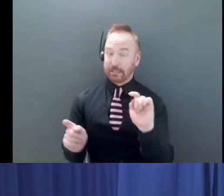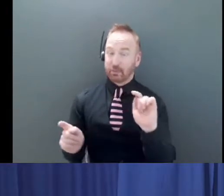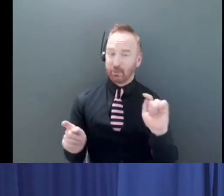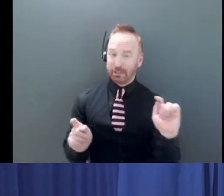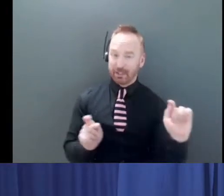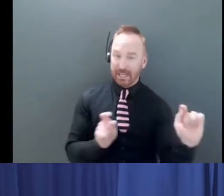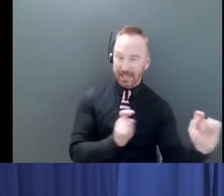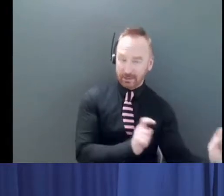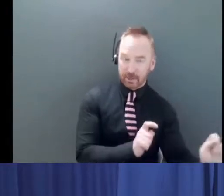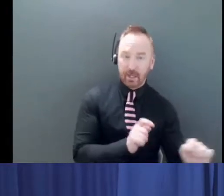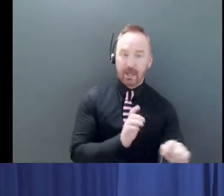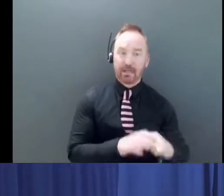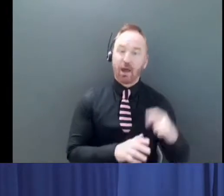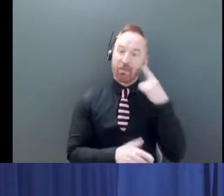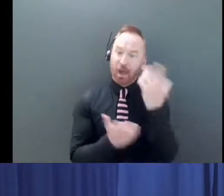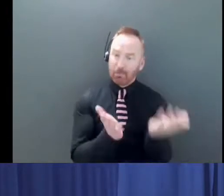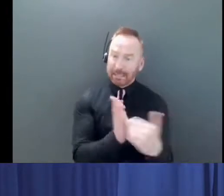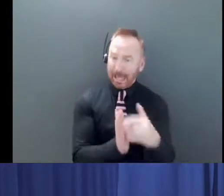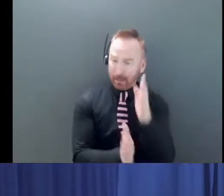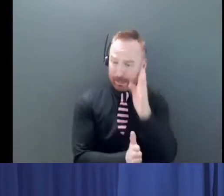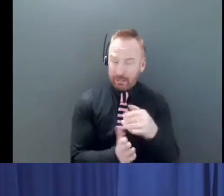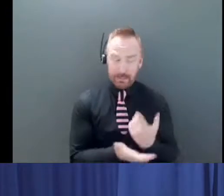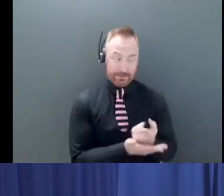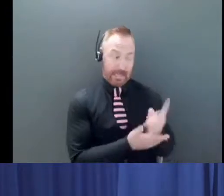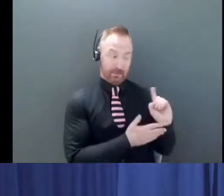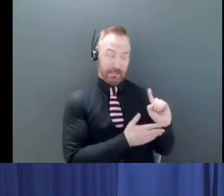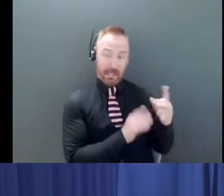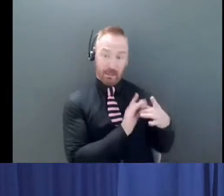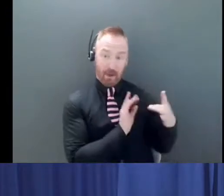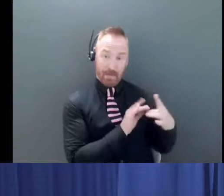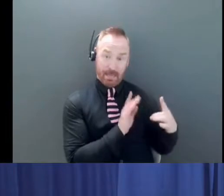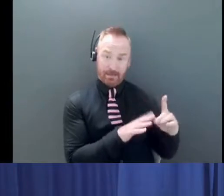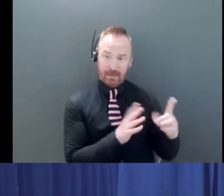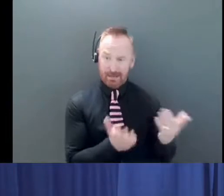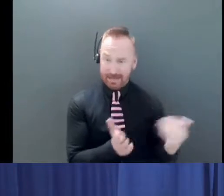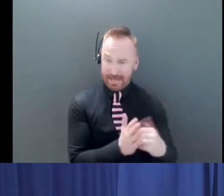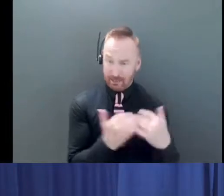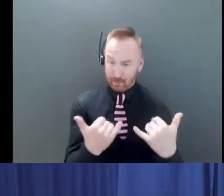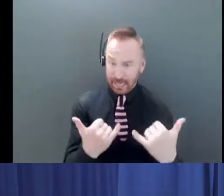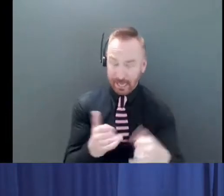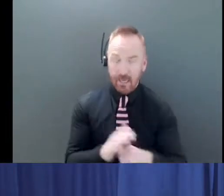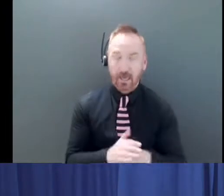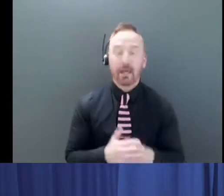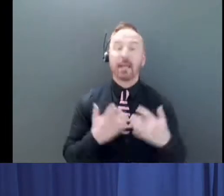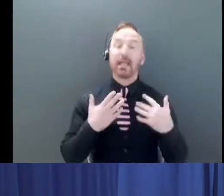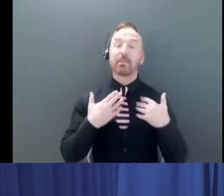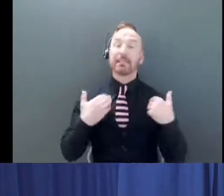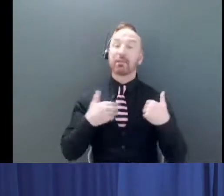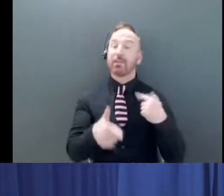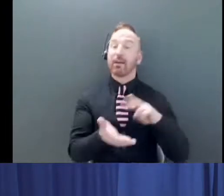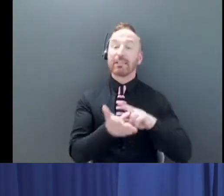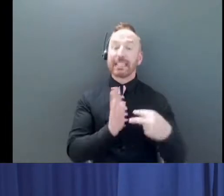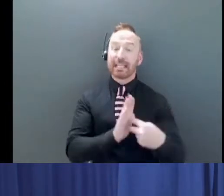talking about last week. And I know the Minister's intention is that all these pillars are in partnership with our communities and First Nations.